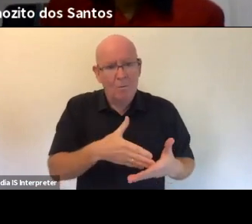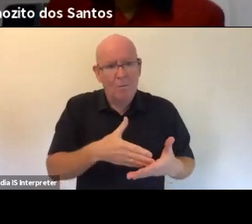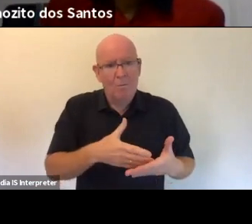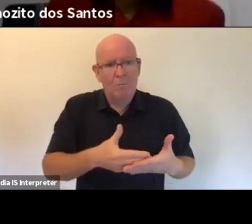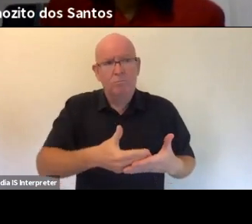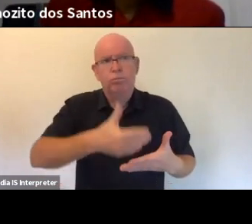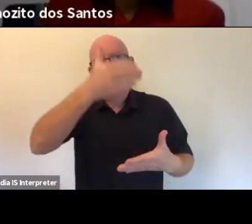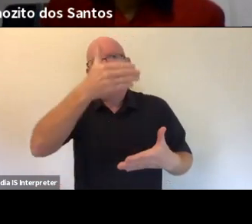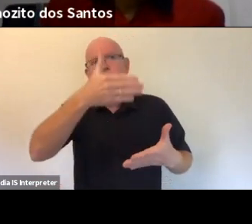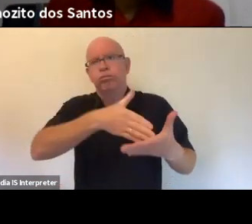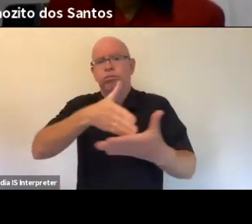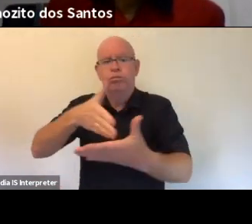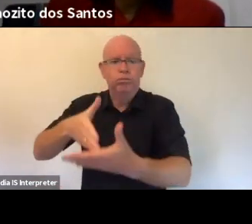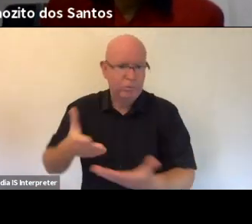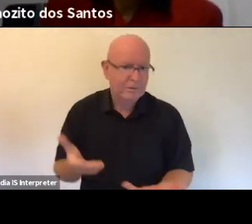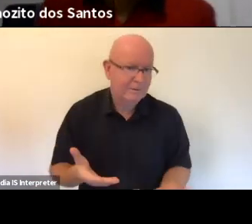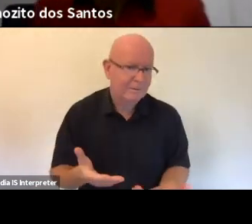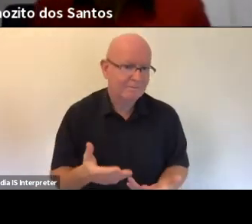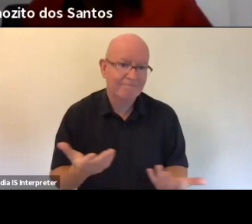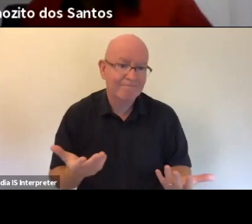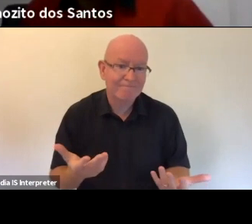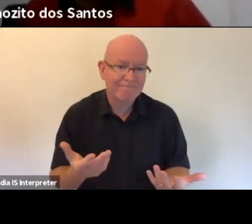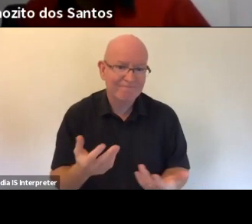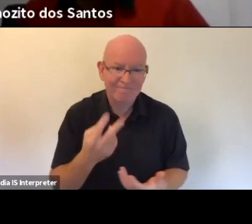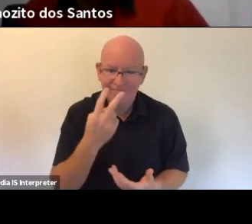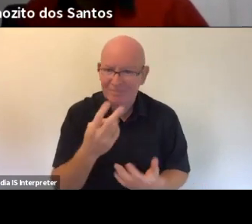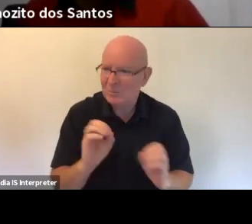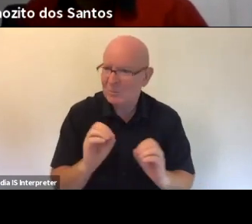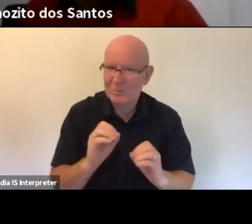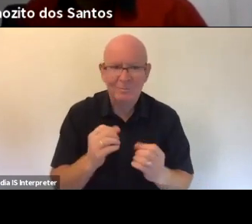People with disability in rural areas, they are very difficult to…